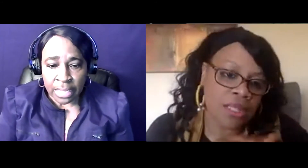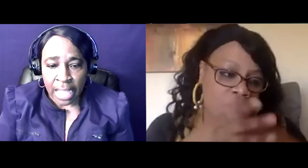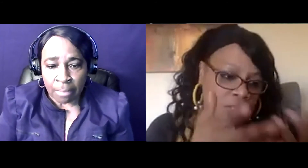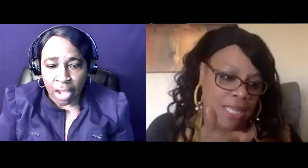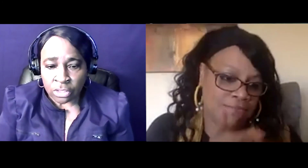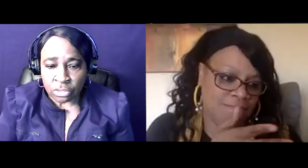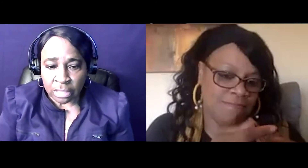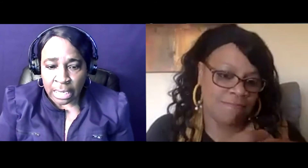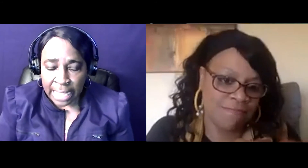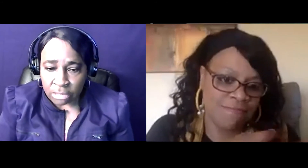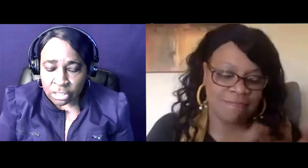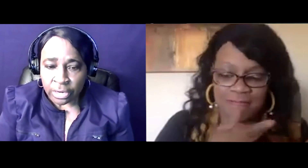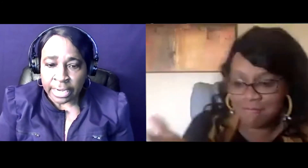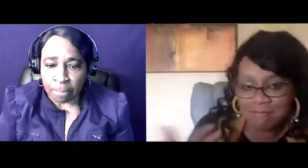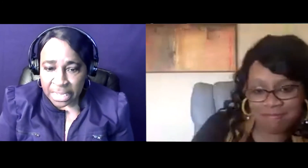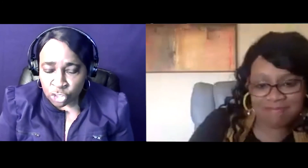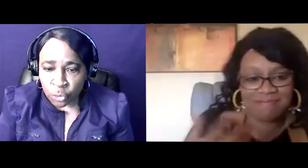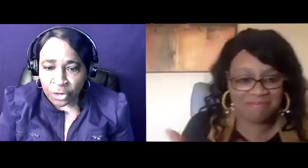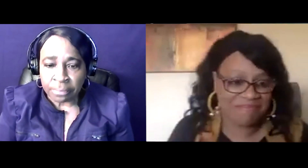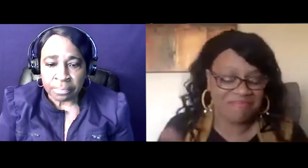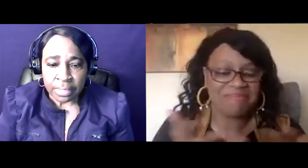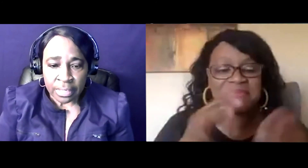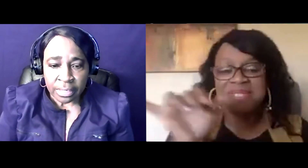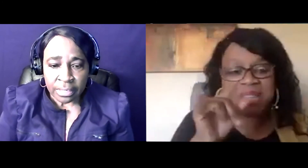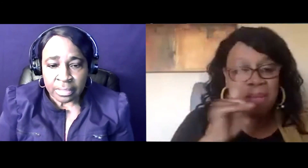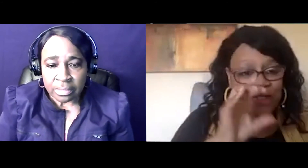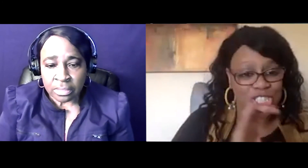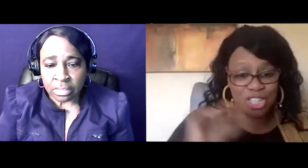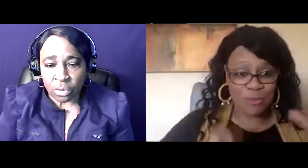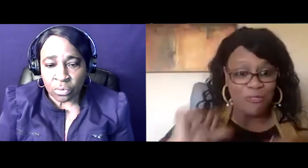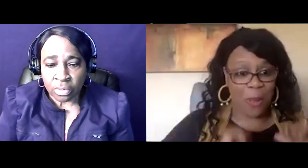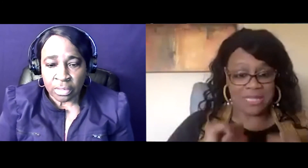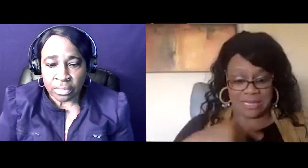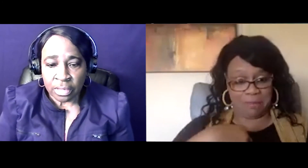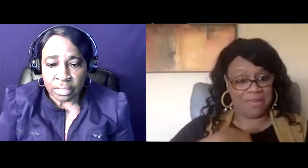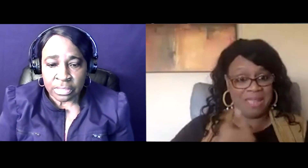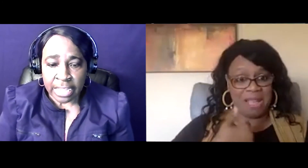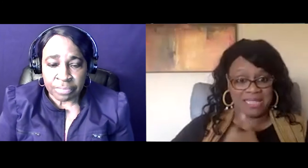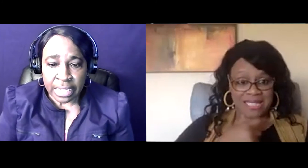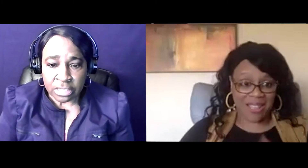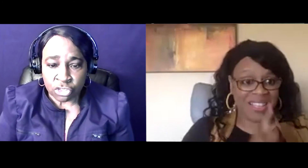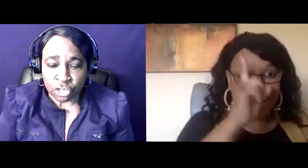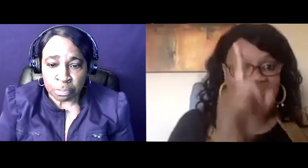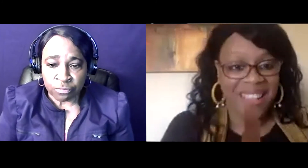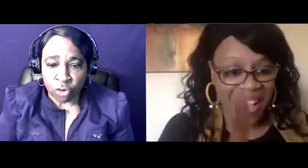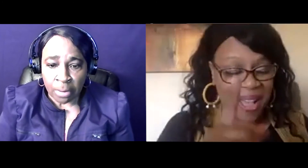And I'm also a counselor and a mentor. So same thing as a church performer.